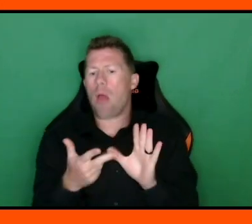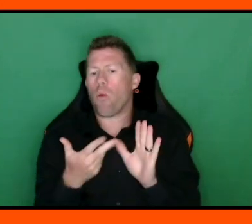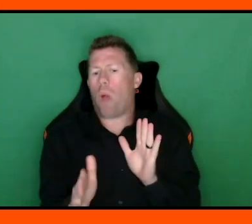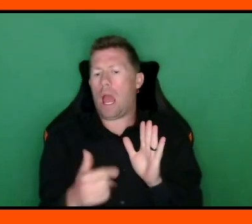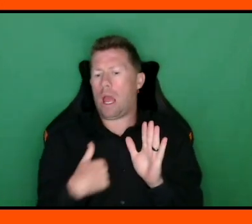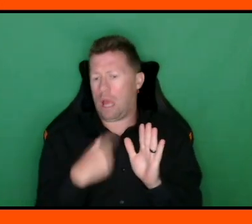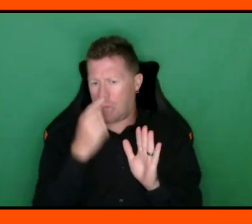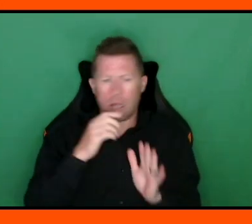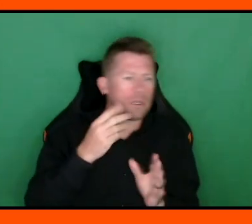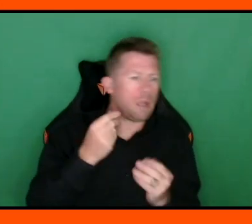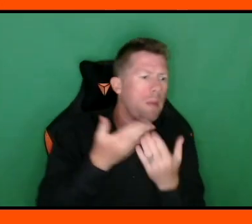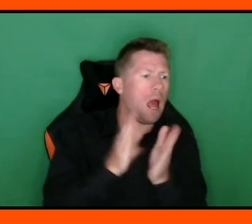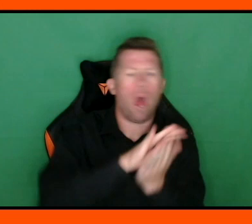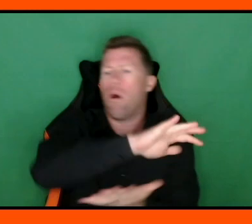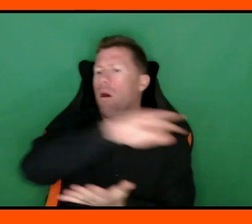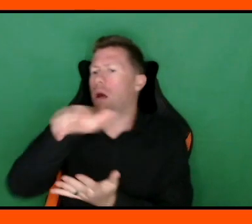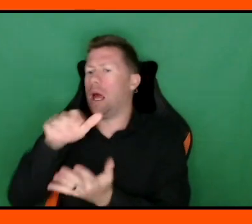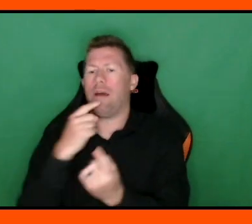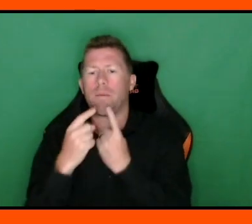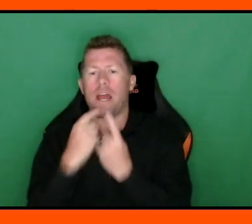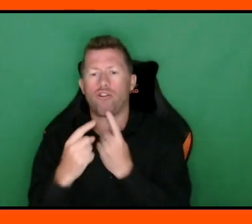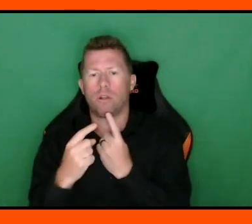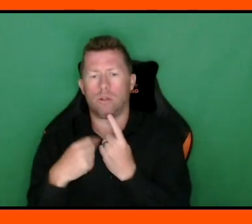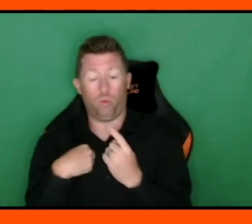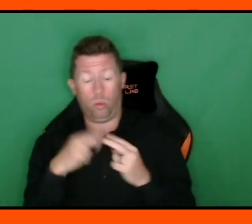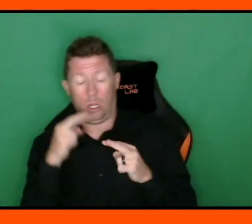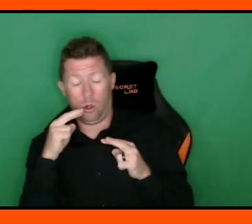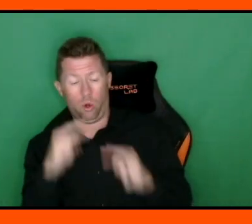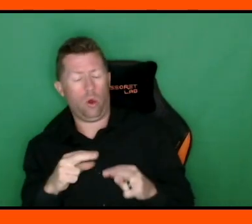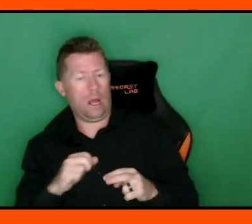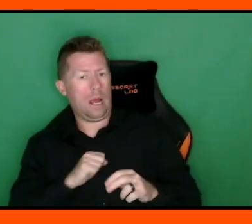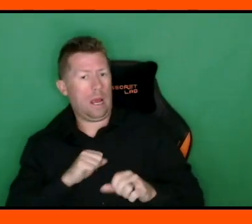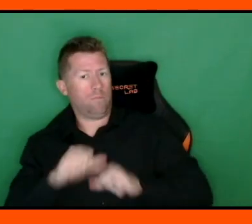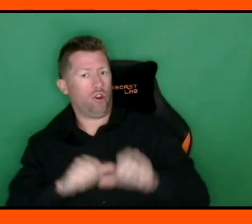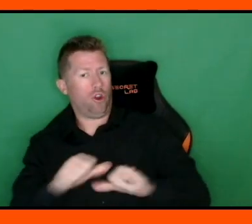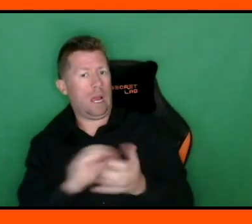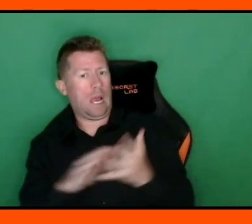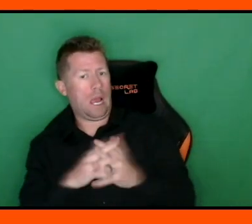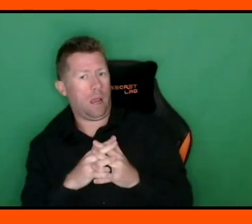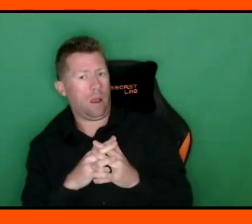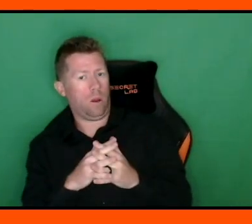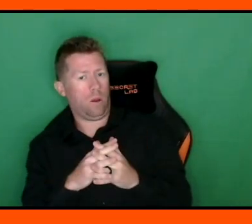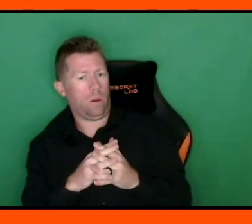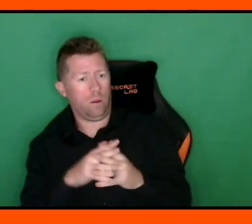and we will be considering it as part of our process. You can learn more about all the statistics